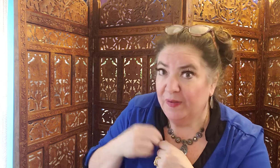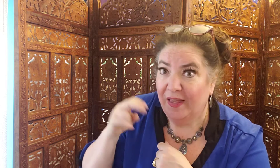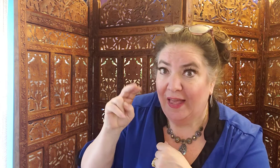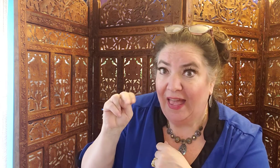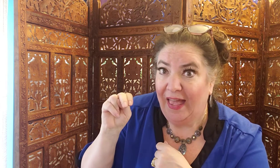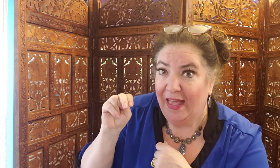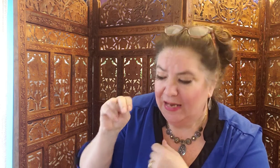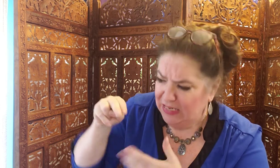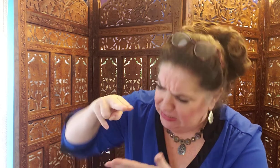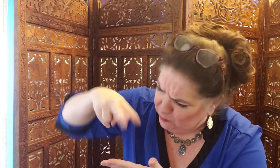"n"